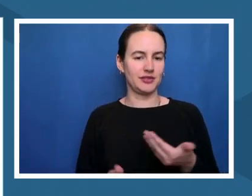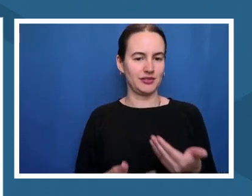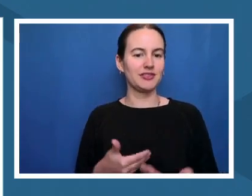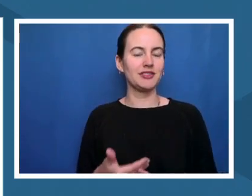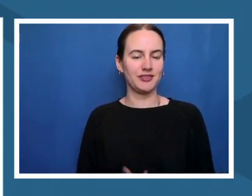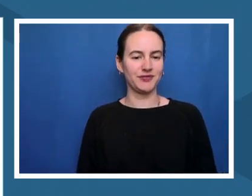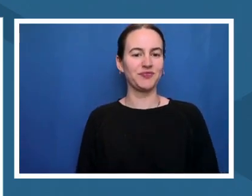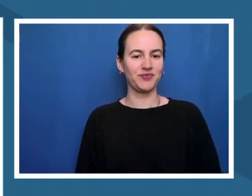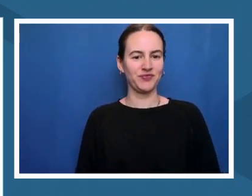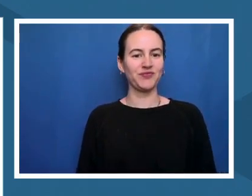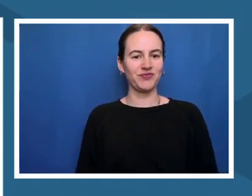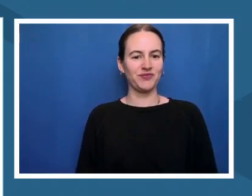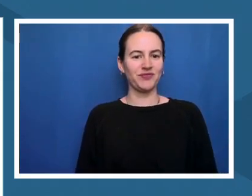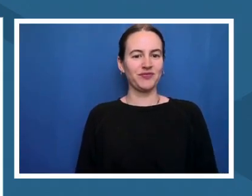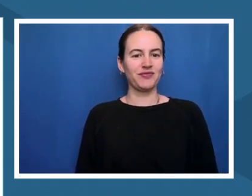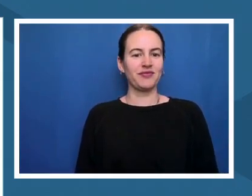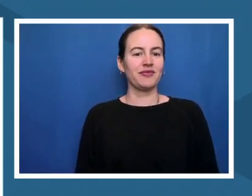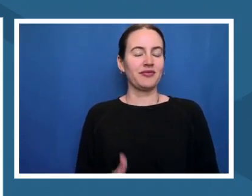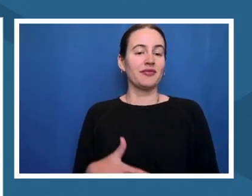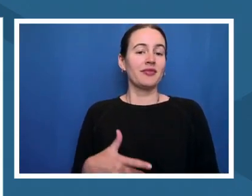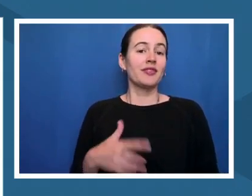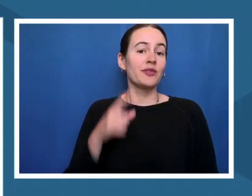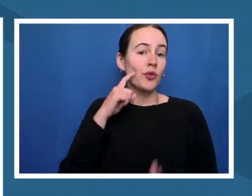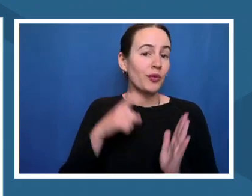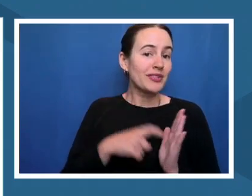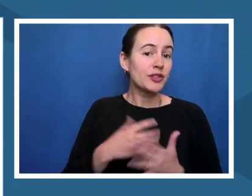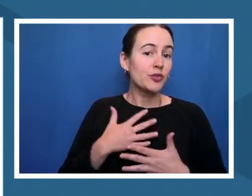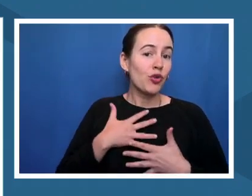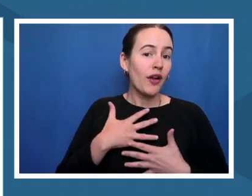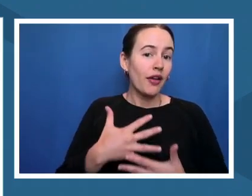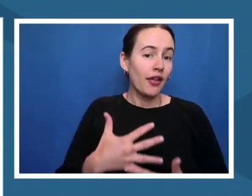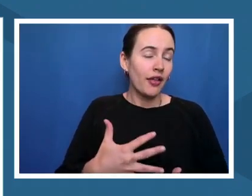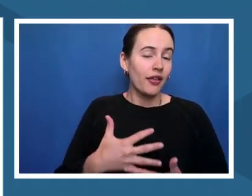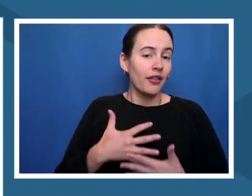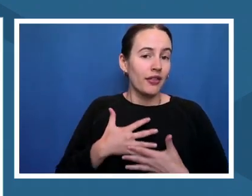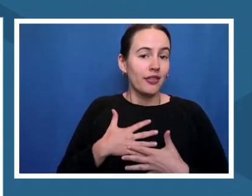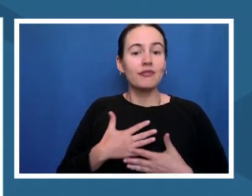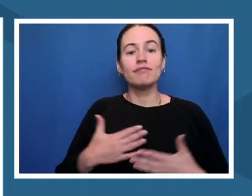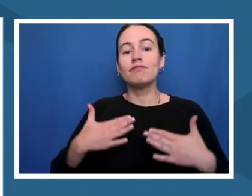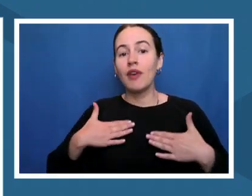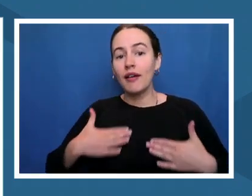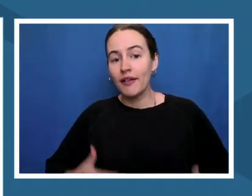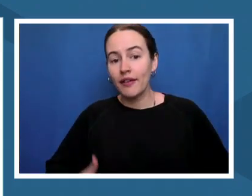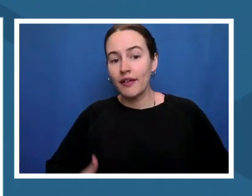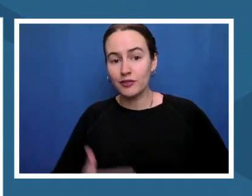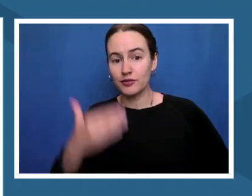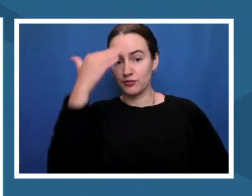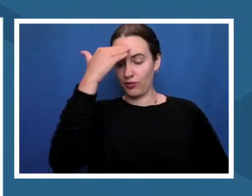feeling your breath and feeling your body and knowing that you're safe in the room